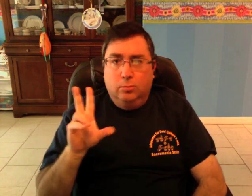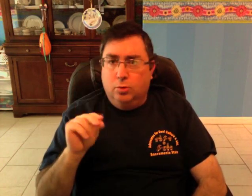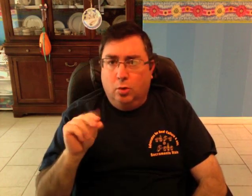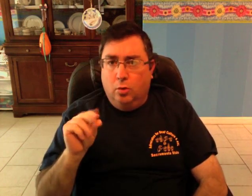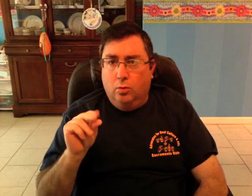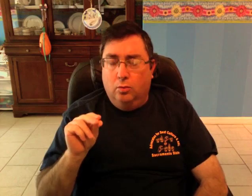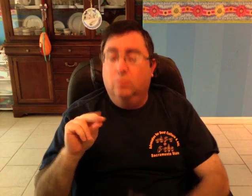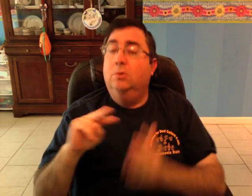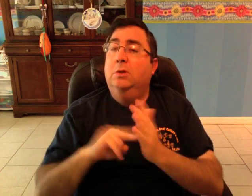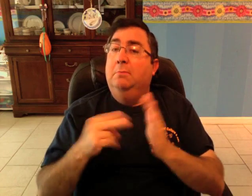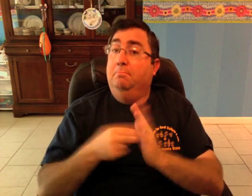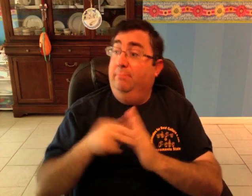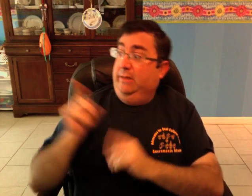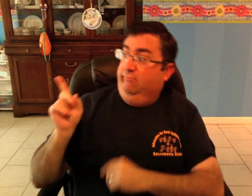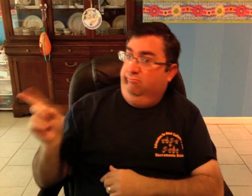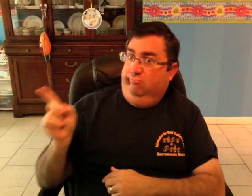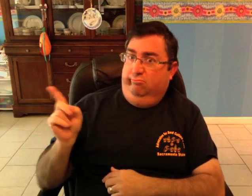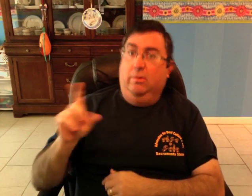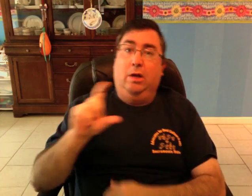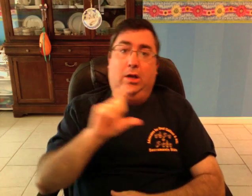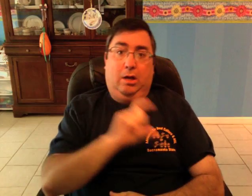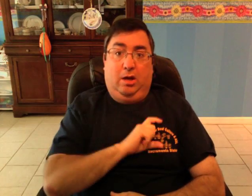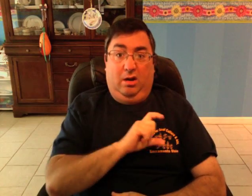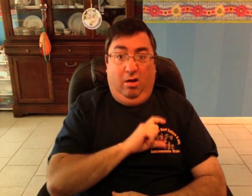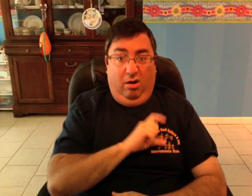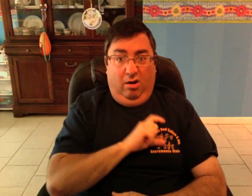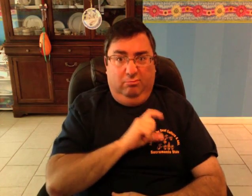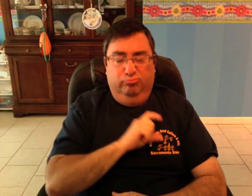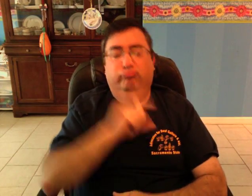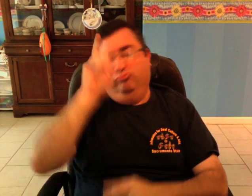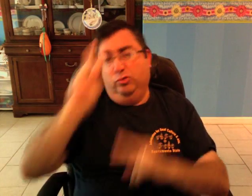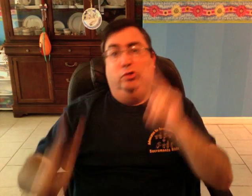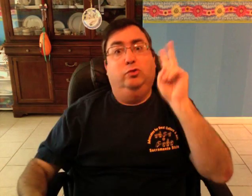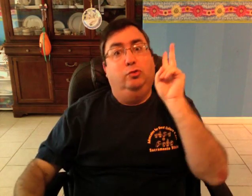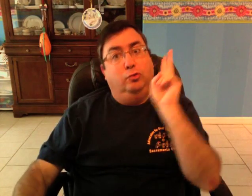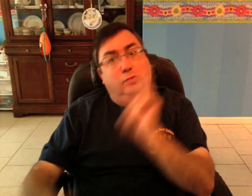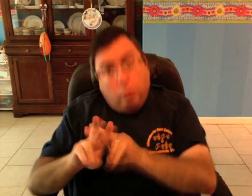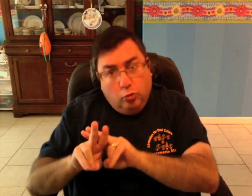No. It means the cop was STUPID --